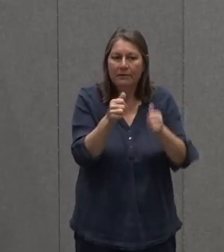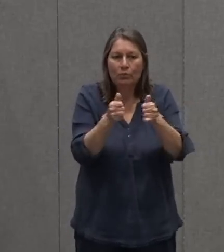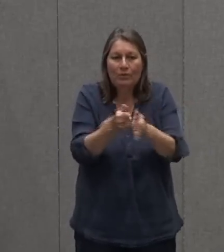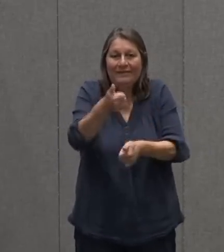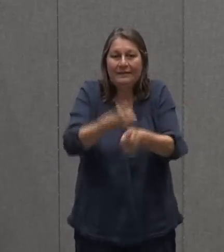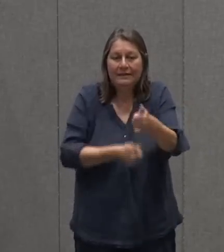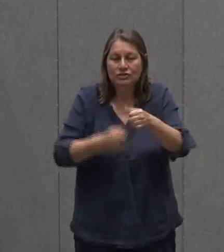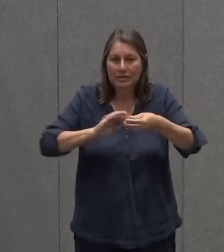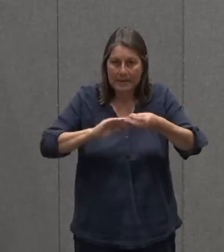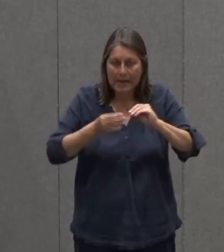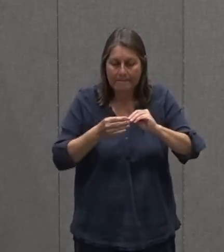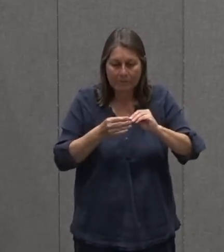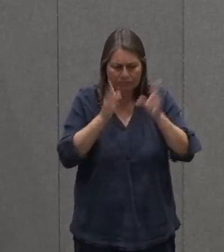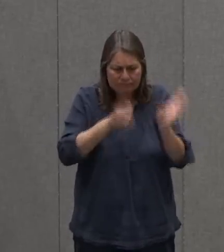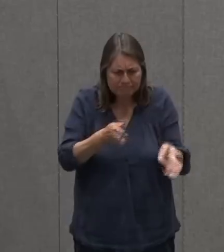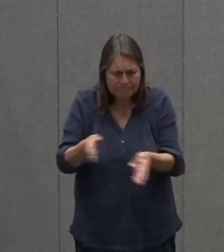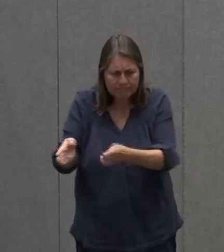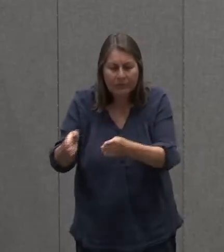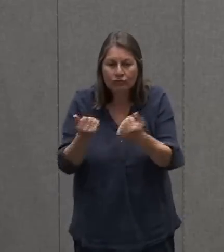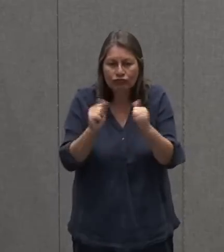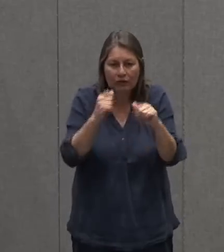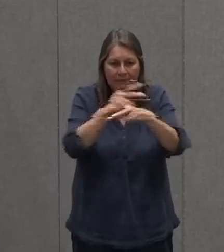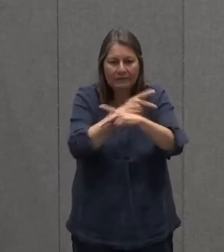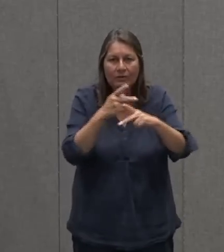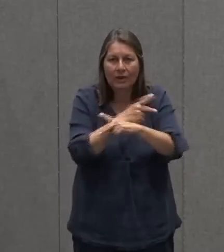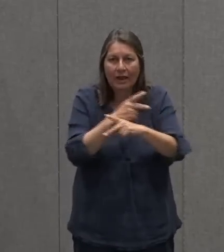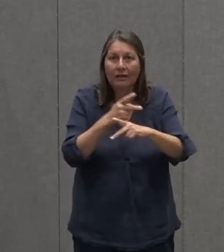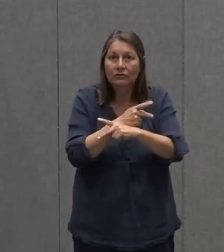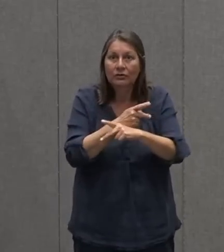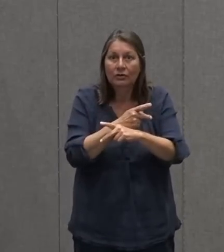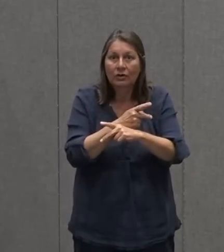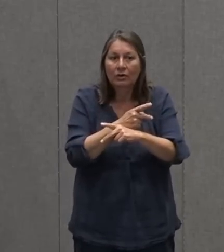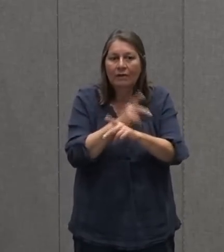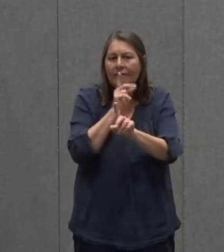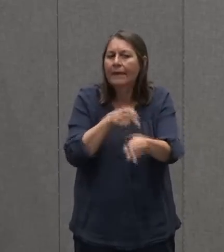strategically, to try and figure out what an answer could be.